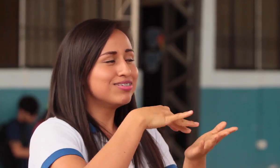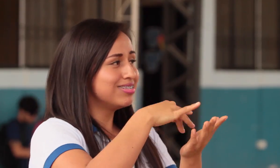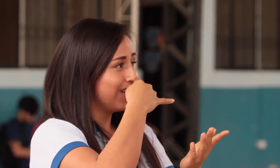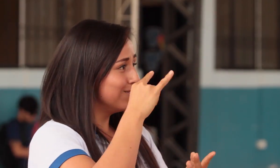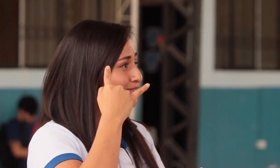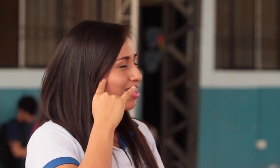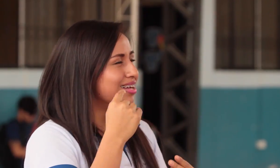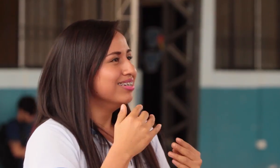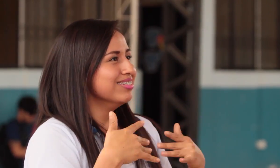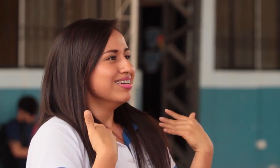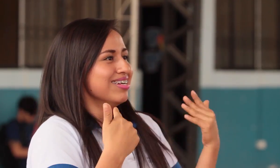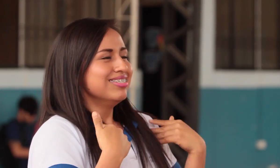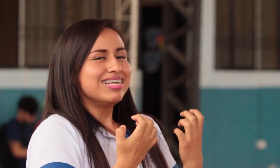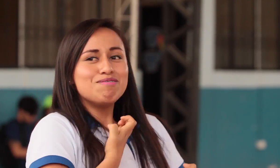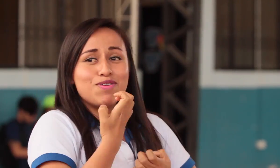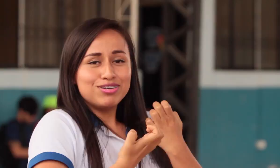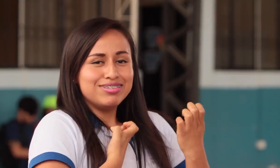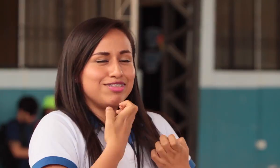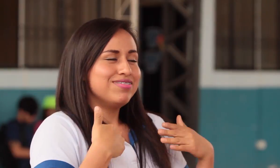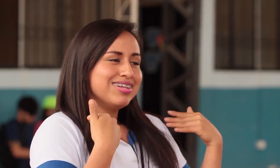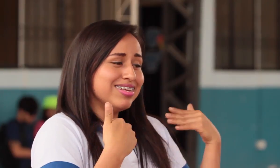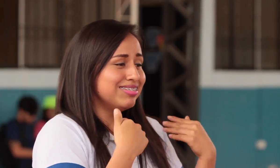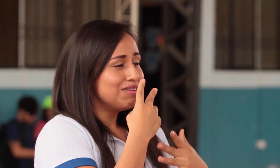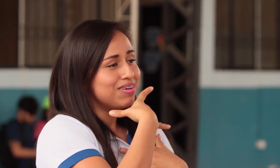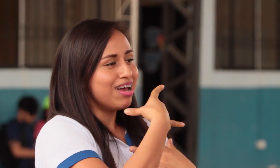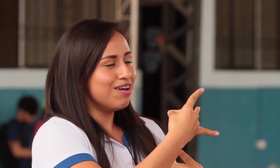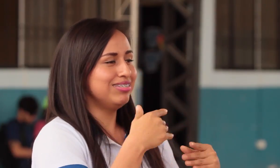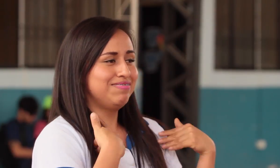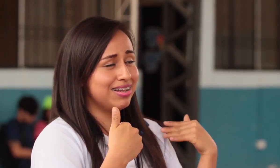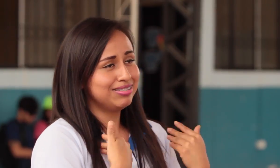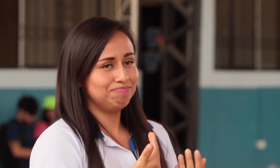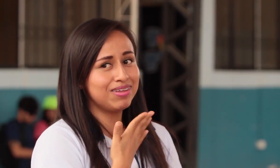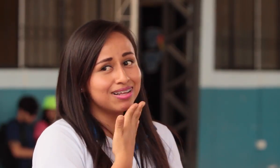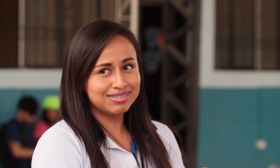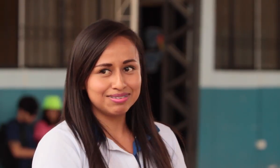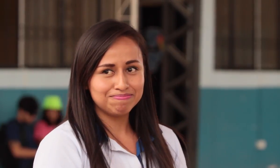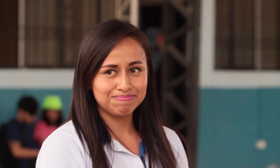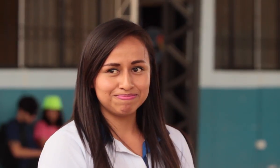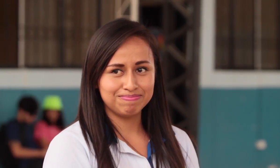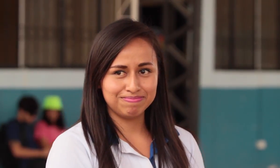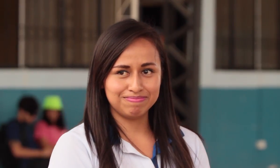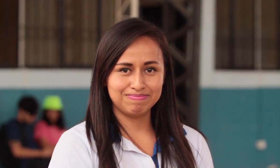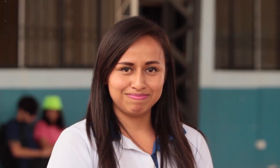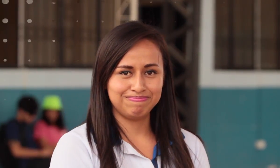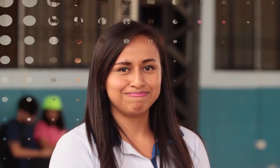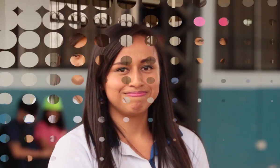I like it a lot because sports are exciting. They help them with their development.